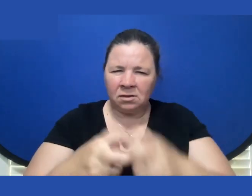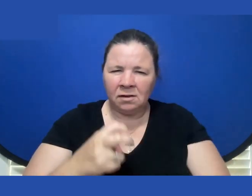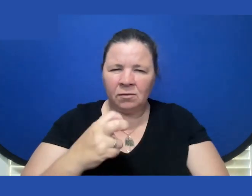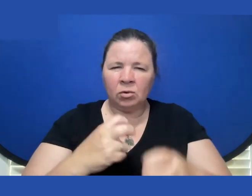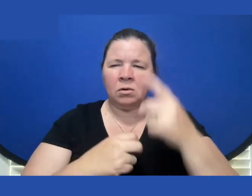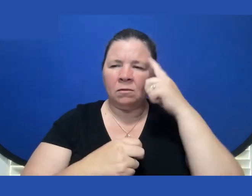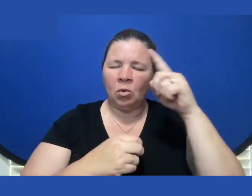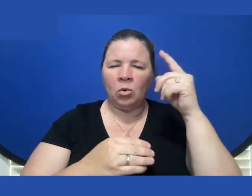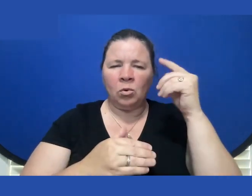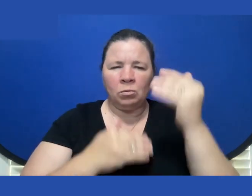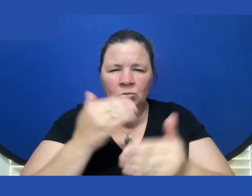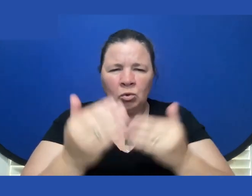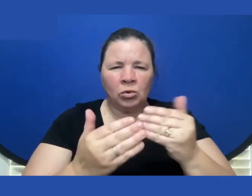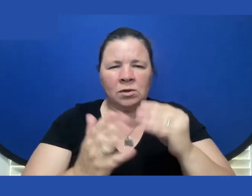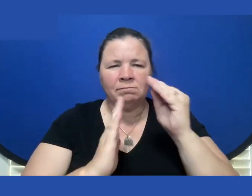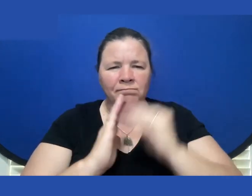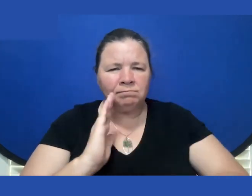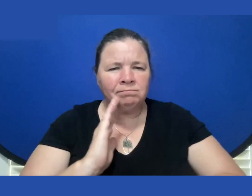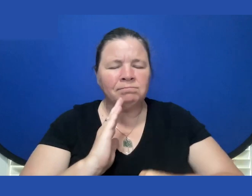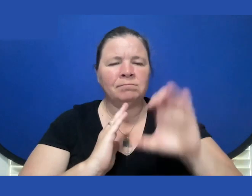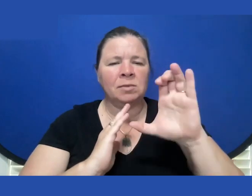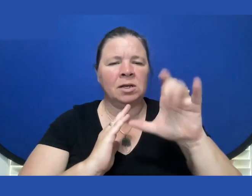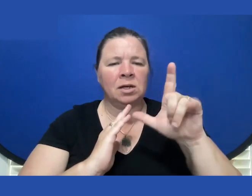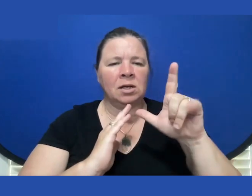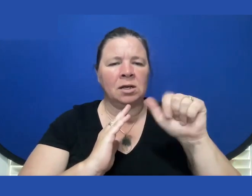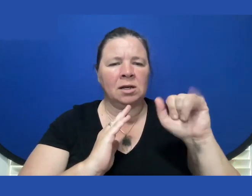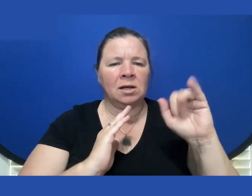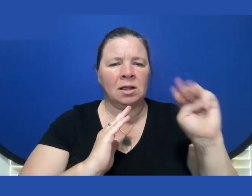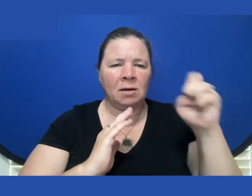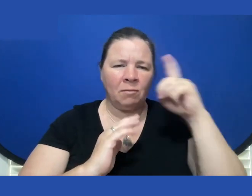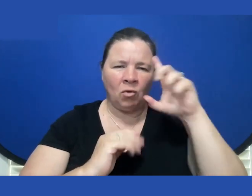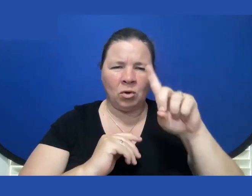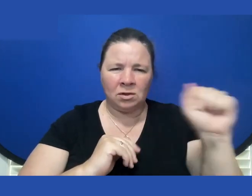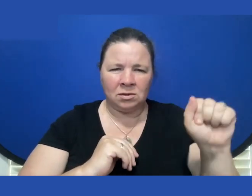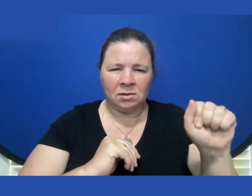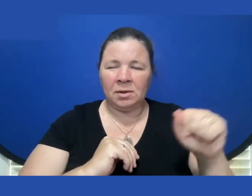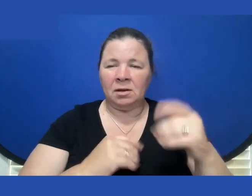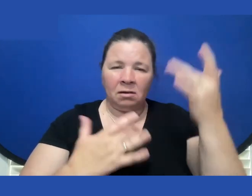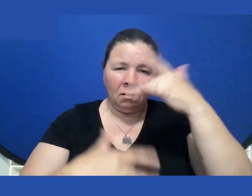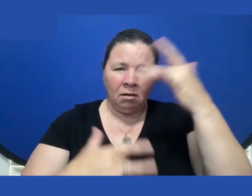to process a claim for disability. And you had ill and injured members waiting months,